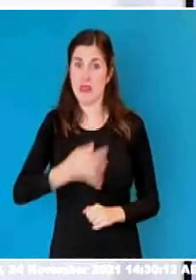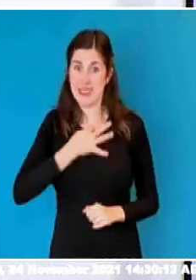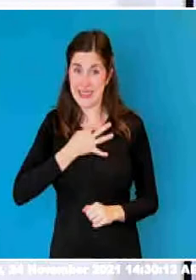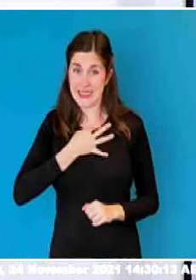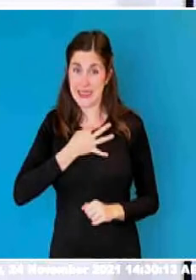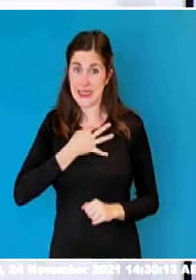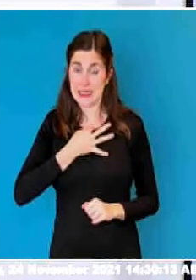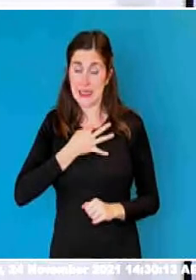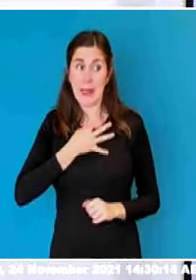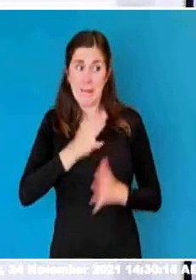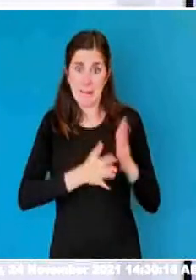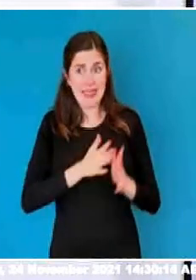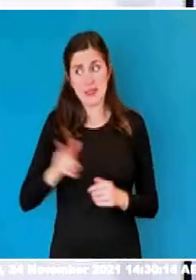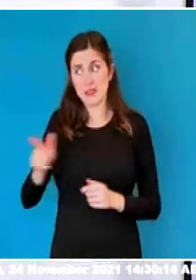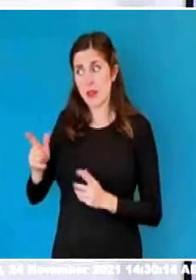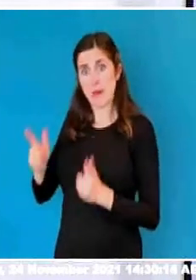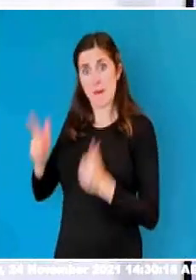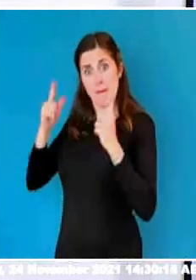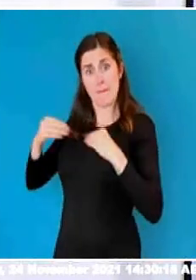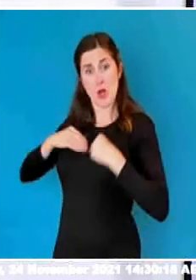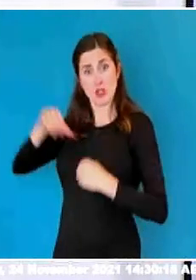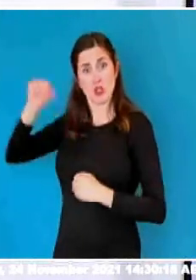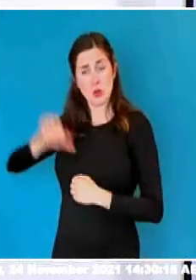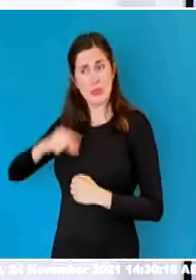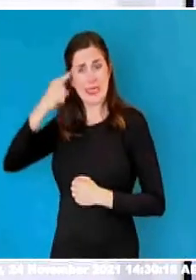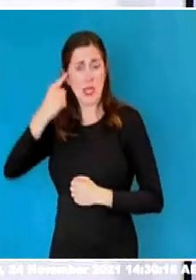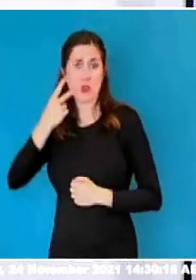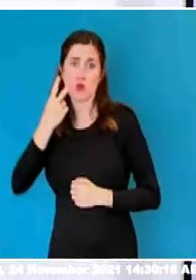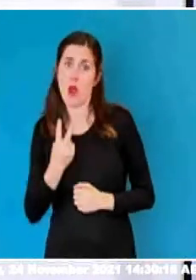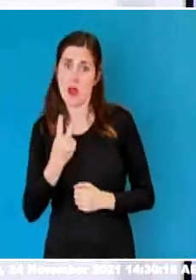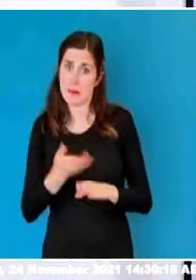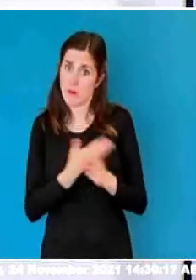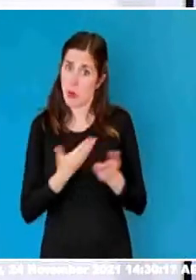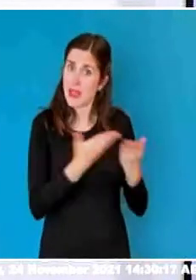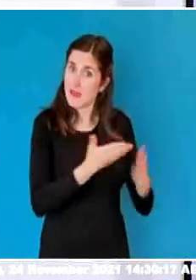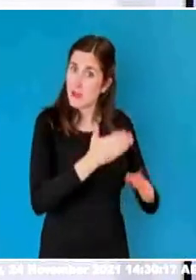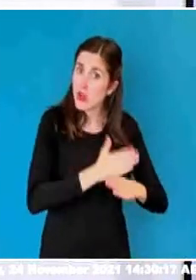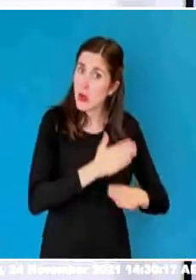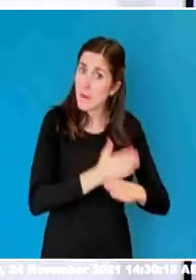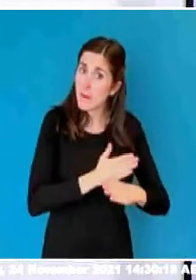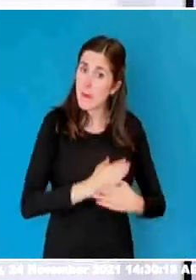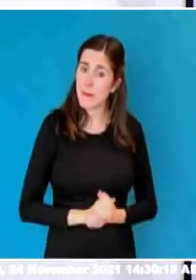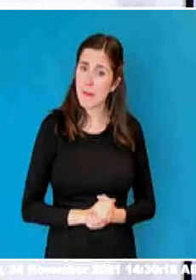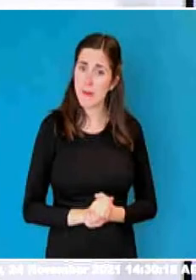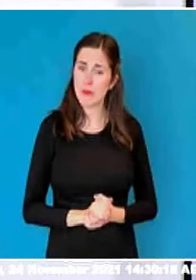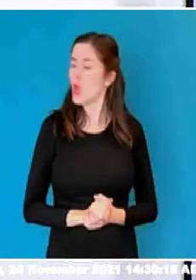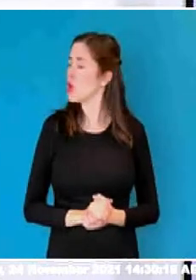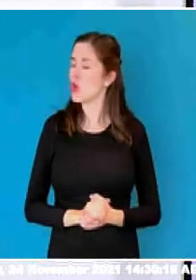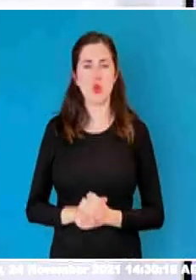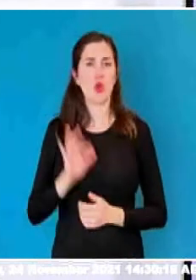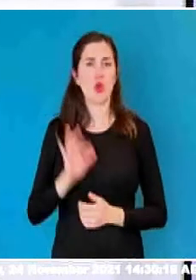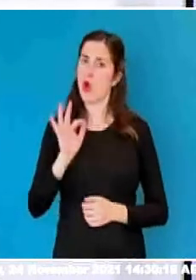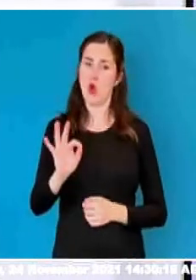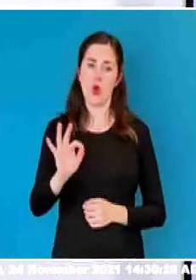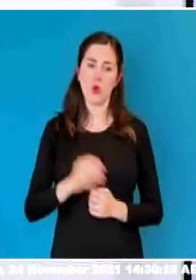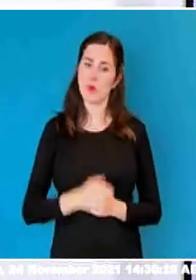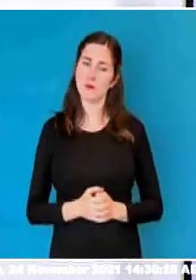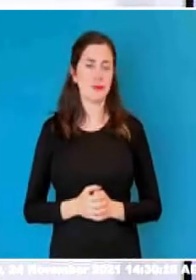an employer should take into account? Ms Eastman, that is not what we are saying, that is not what I am saying in